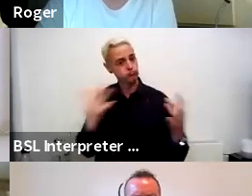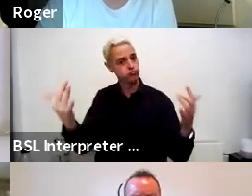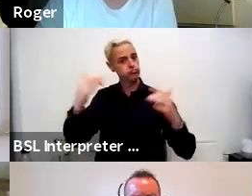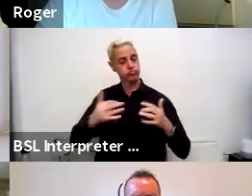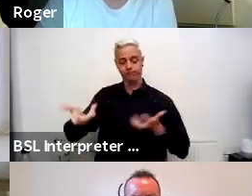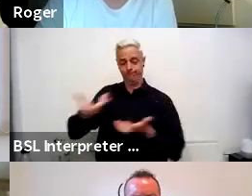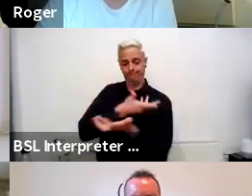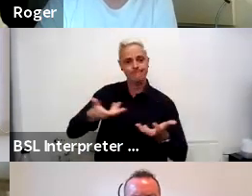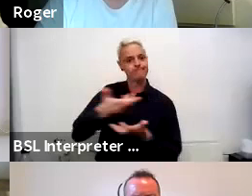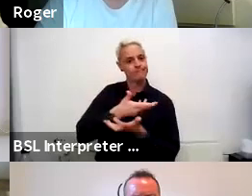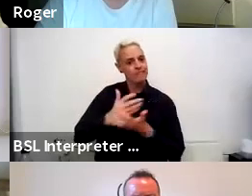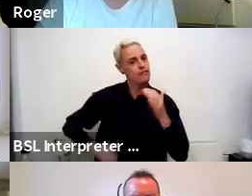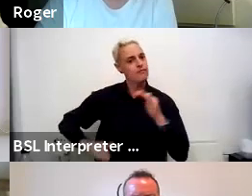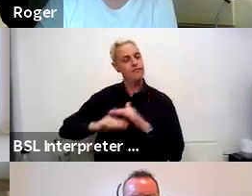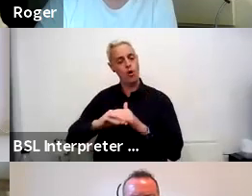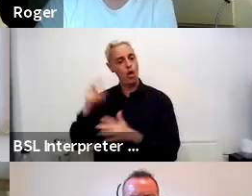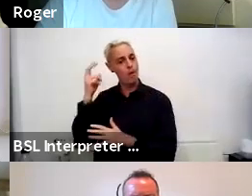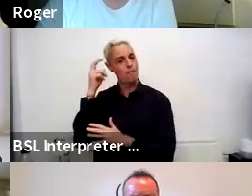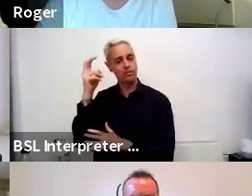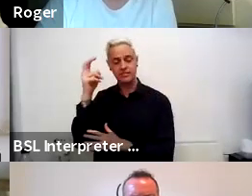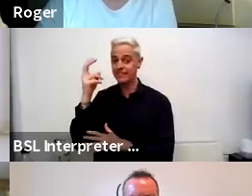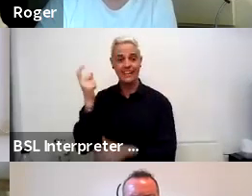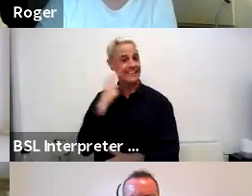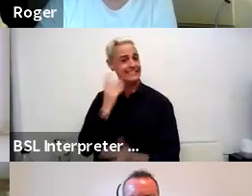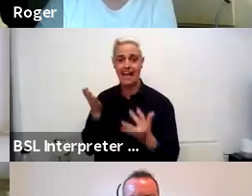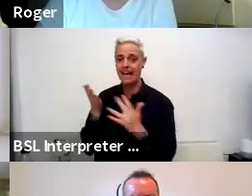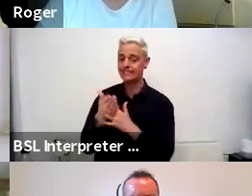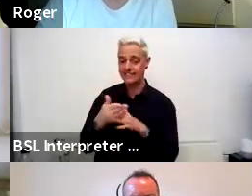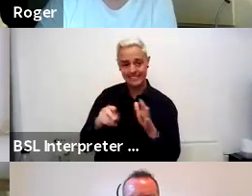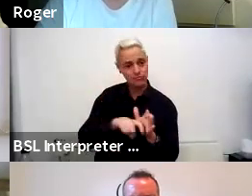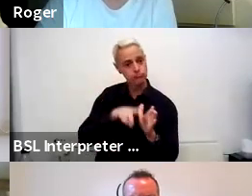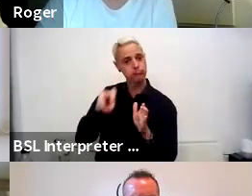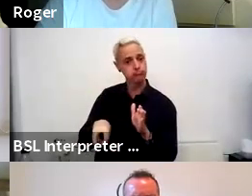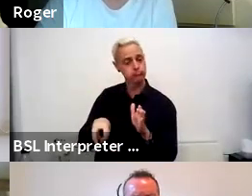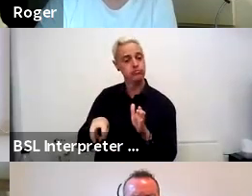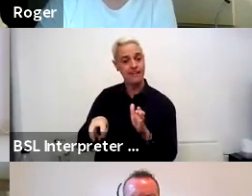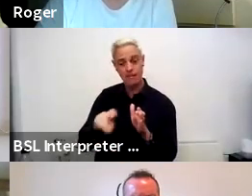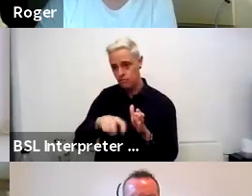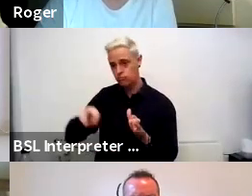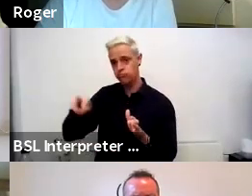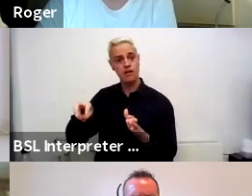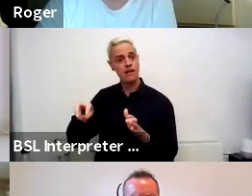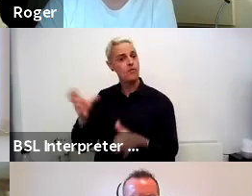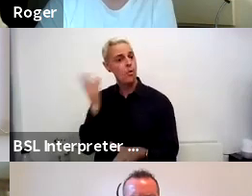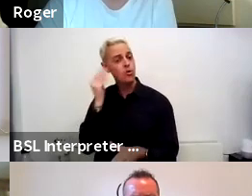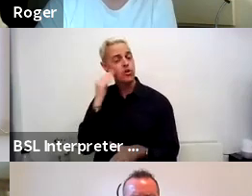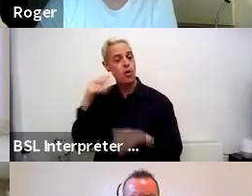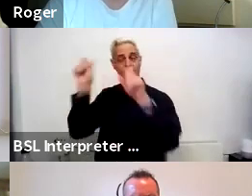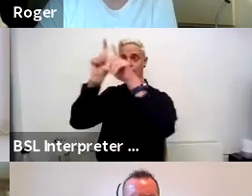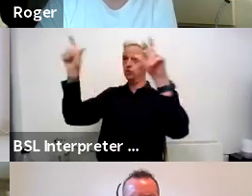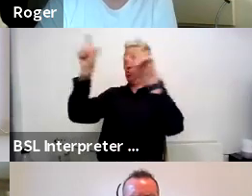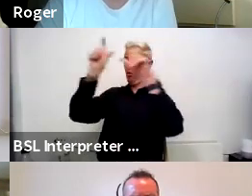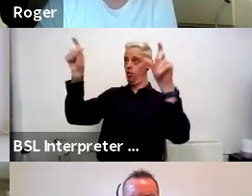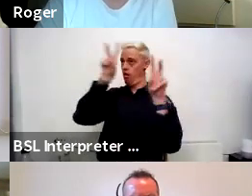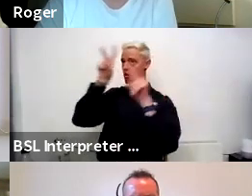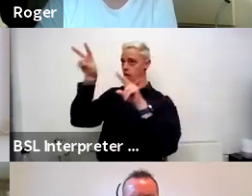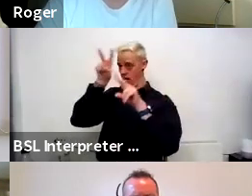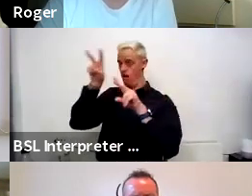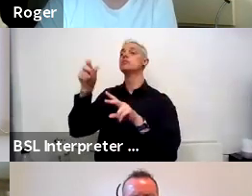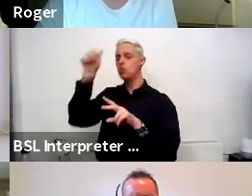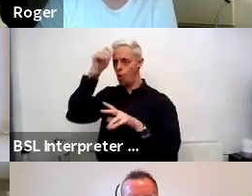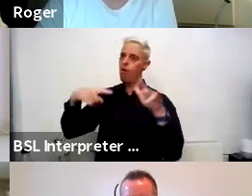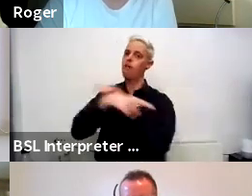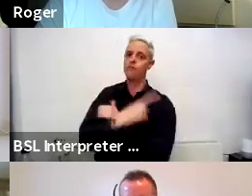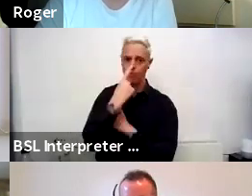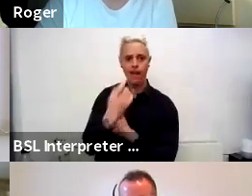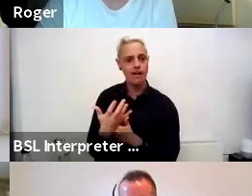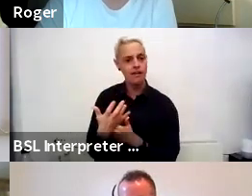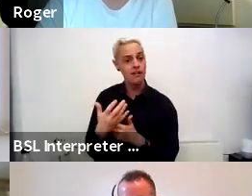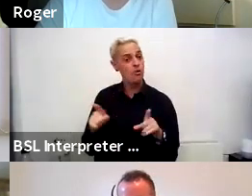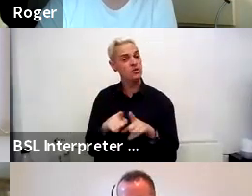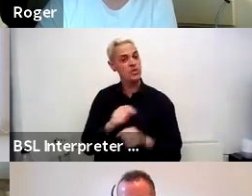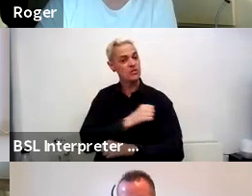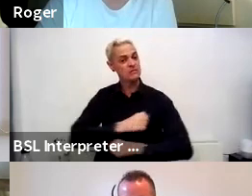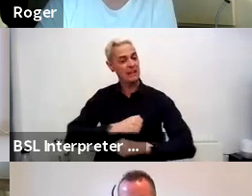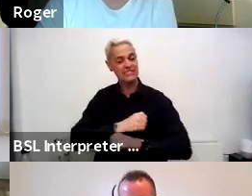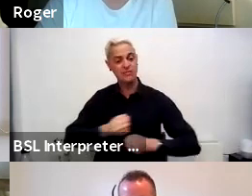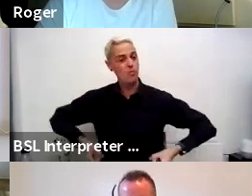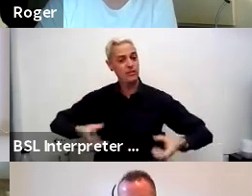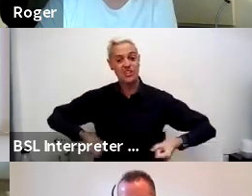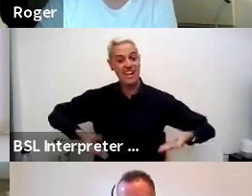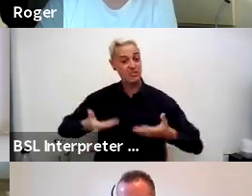So they all have. Step street level access audio visual announcements on the buses, and obviously space for for wheelchairs, which isn't currently available.